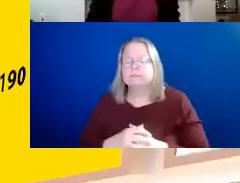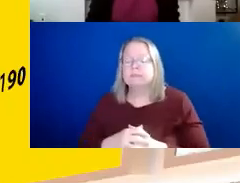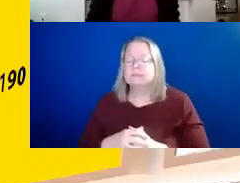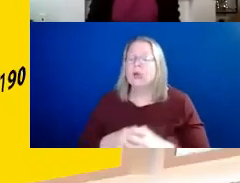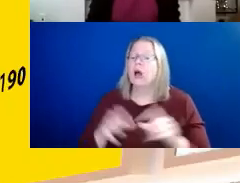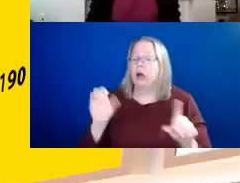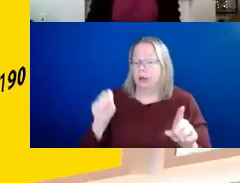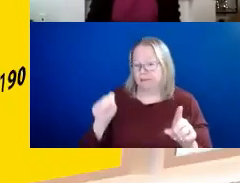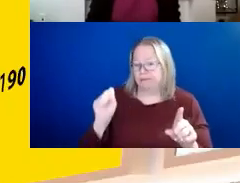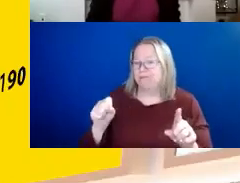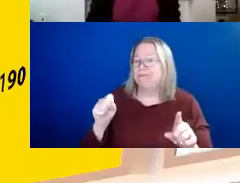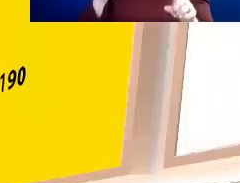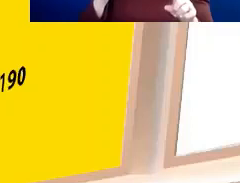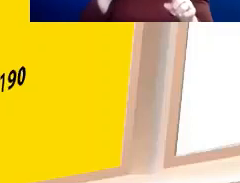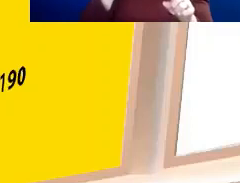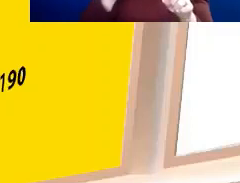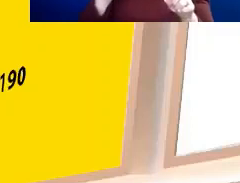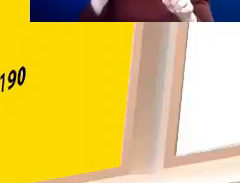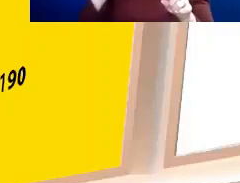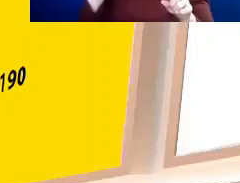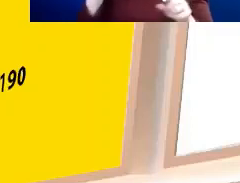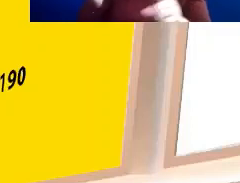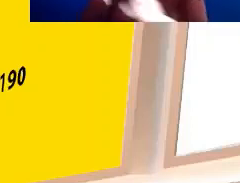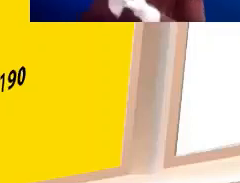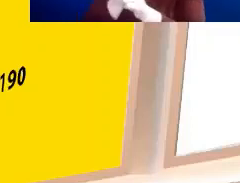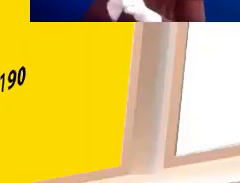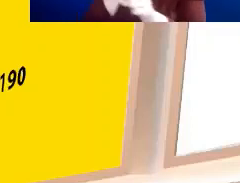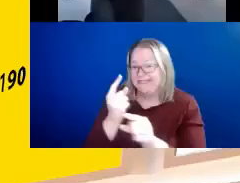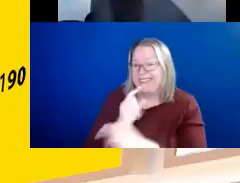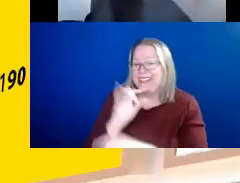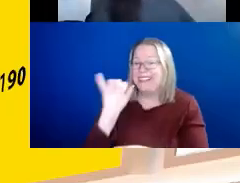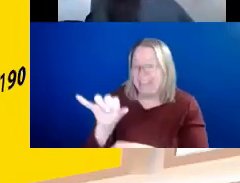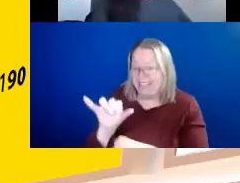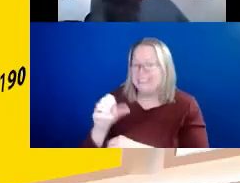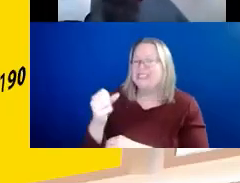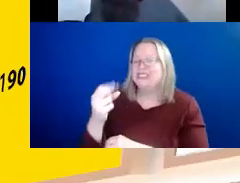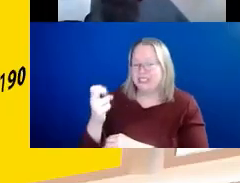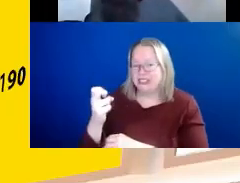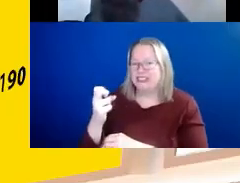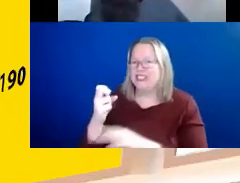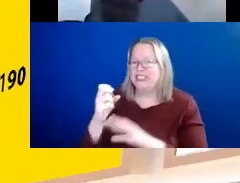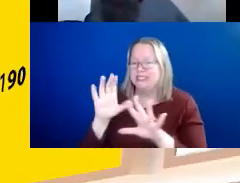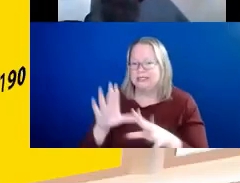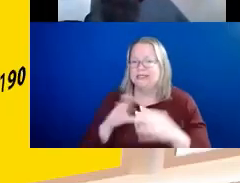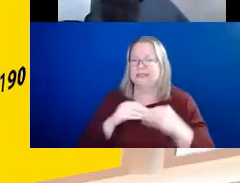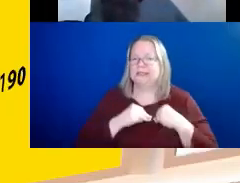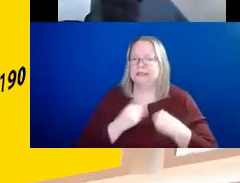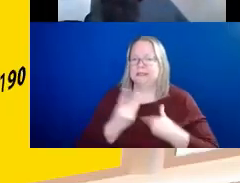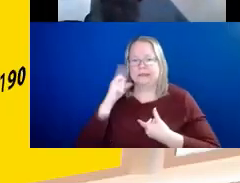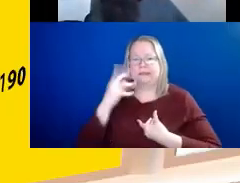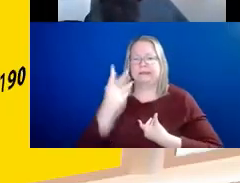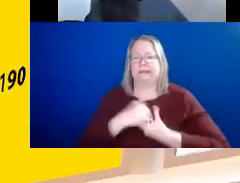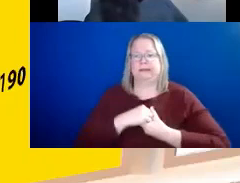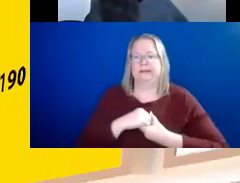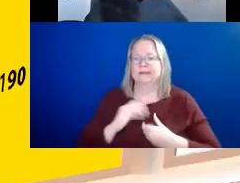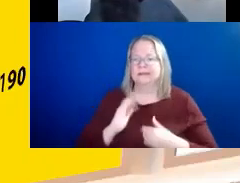12:51:23 Aasia is exactly right. She has embraced and internalized how we operate as a